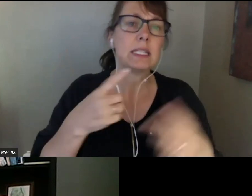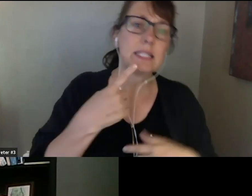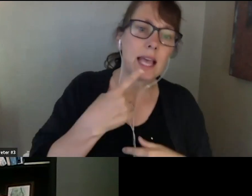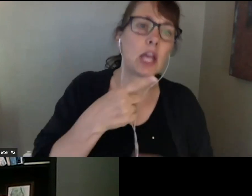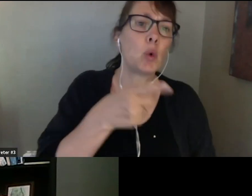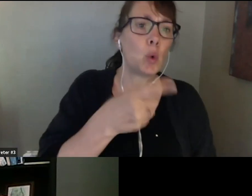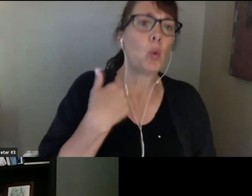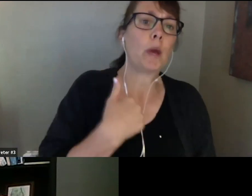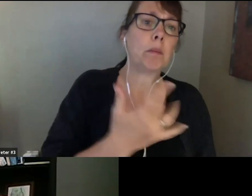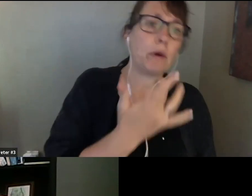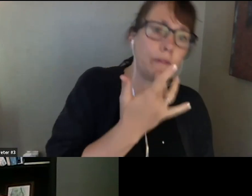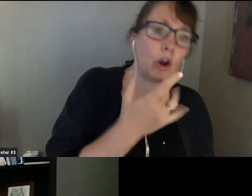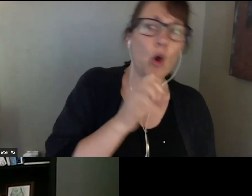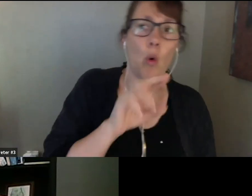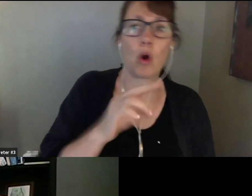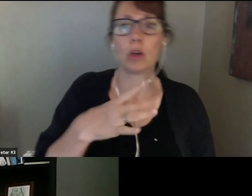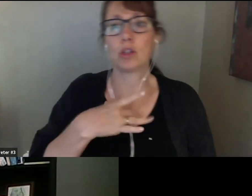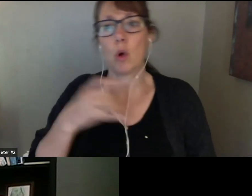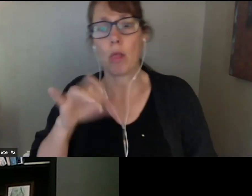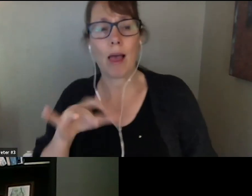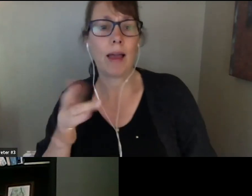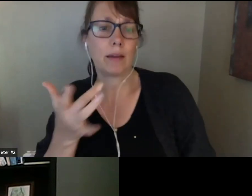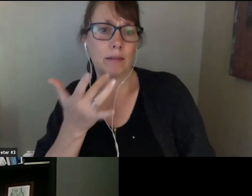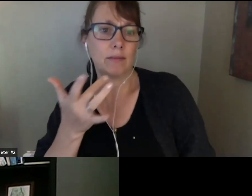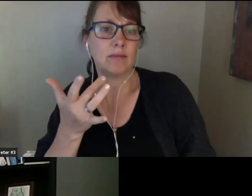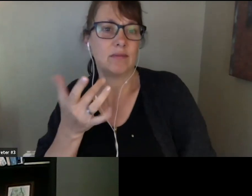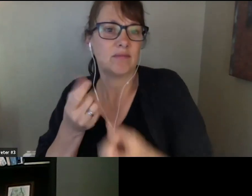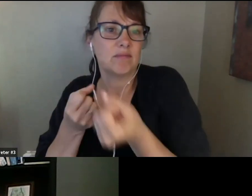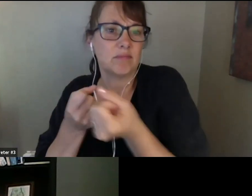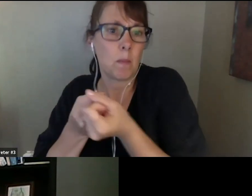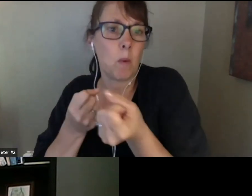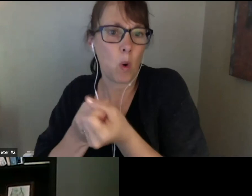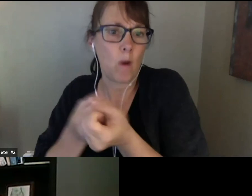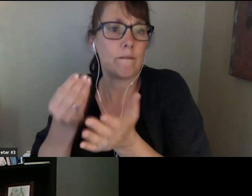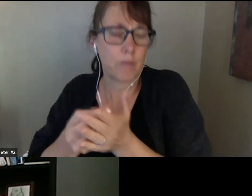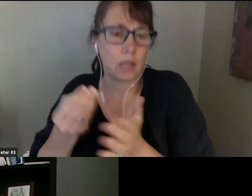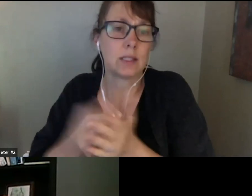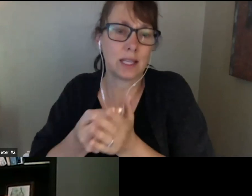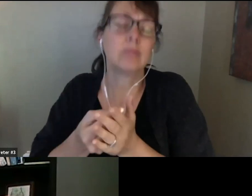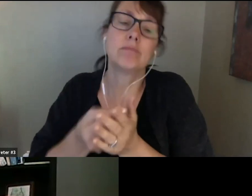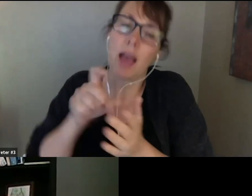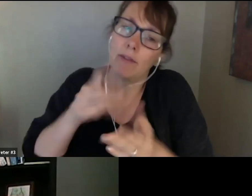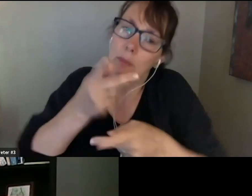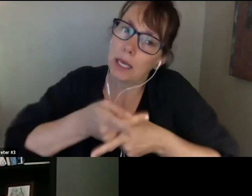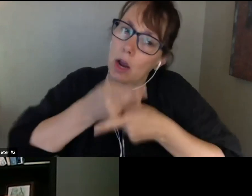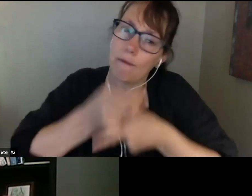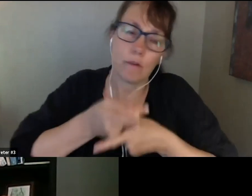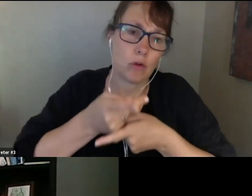in these domains have to be very careful. The devil is in the details of what’s being